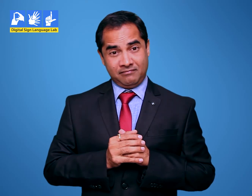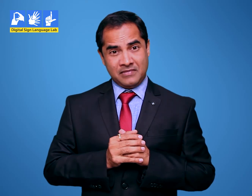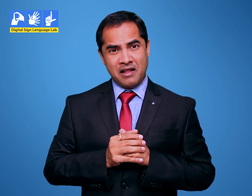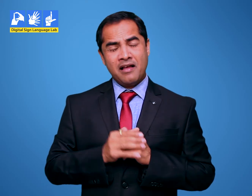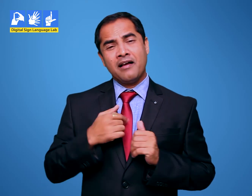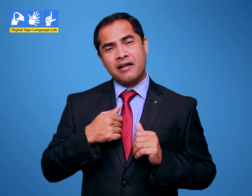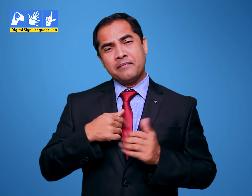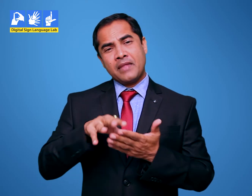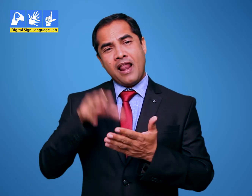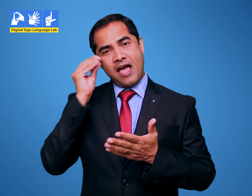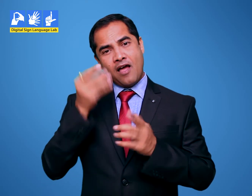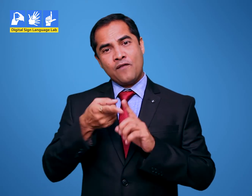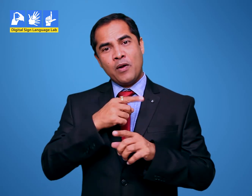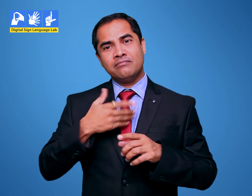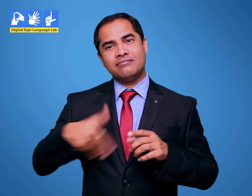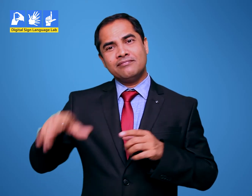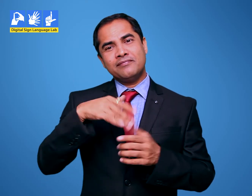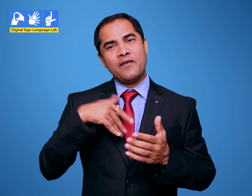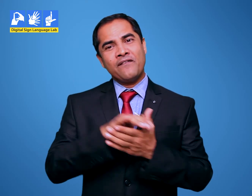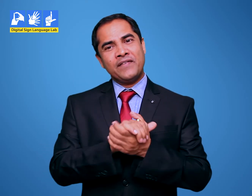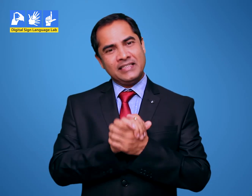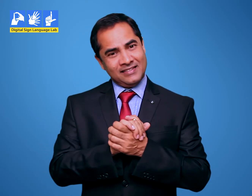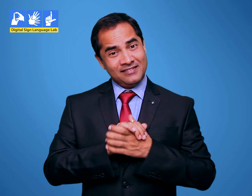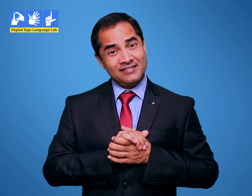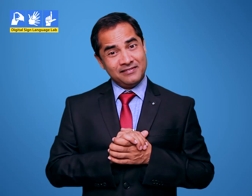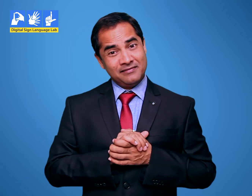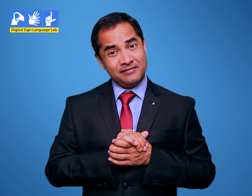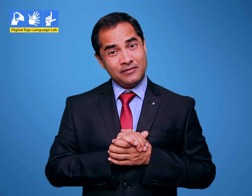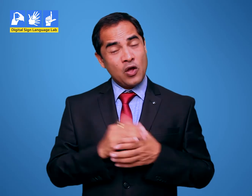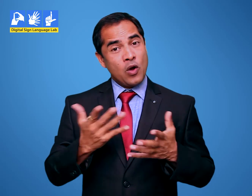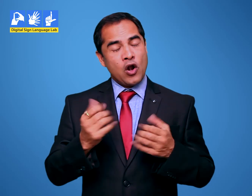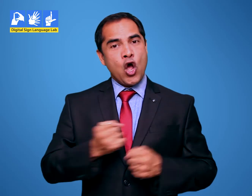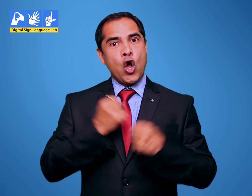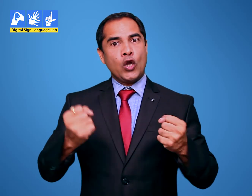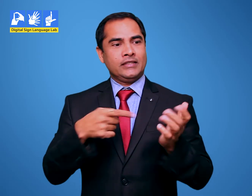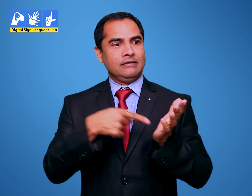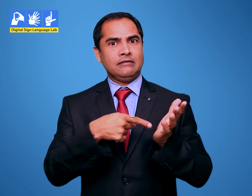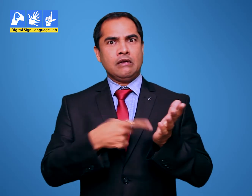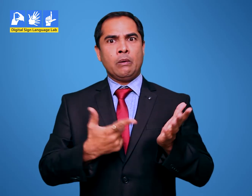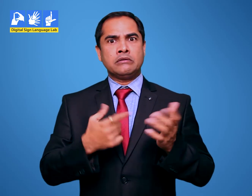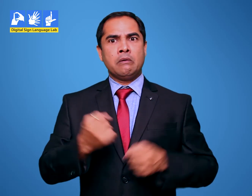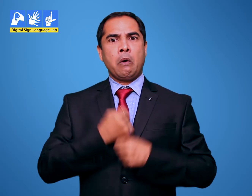It is from these comrades in the struggle that I've learned the meaning